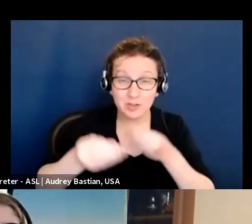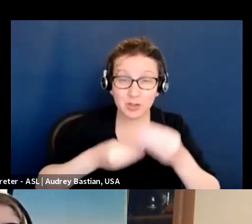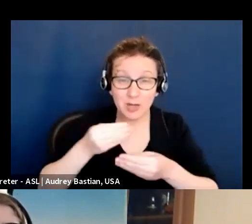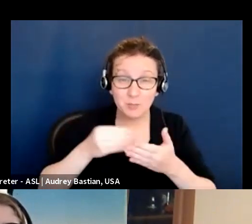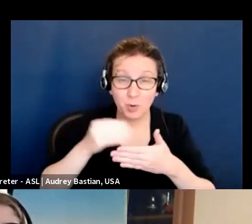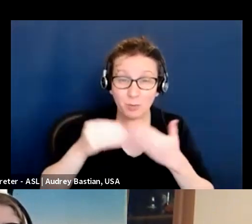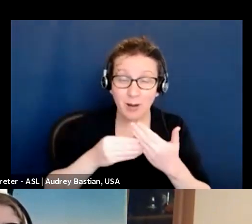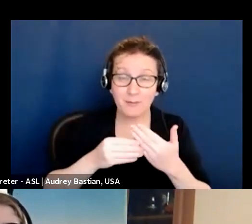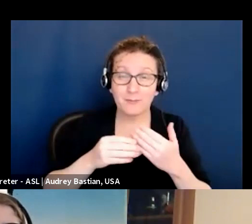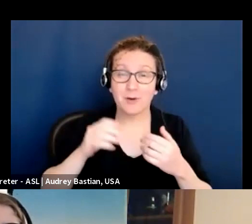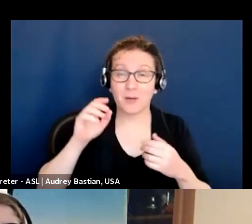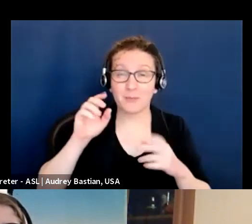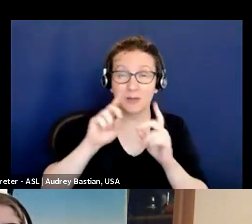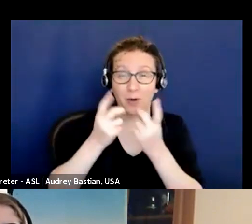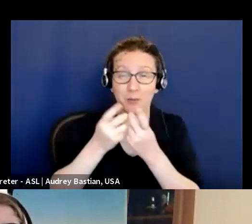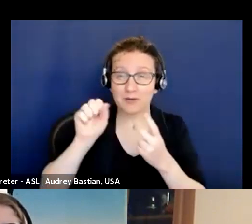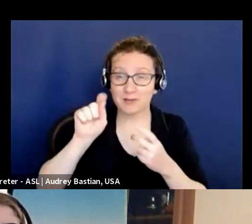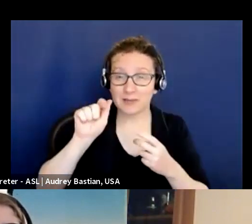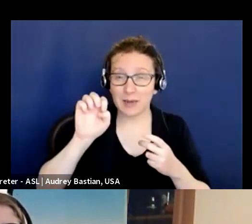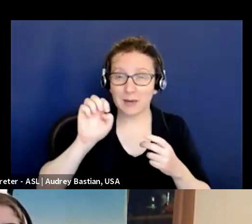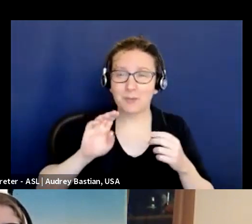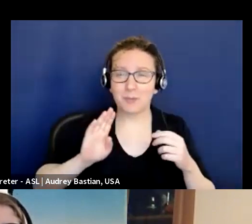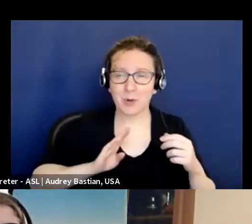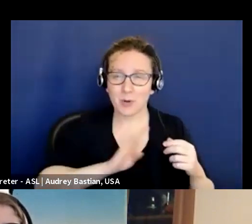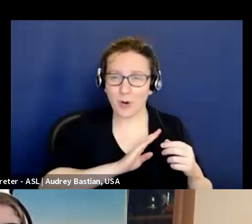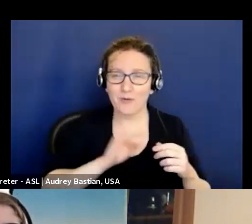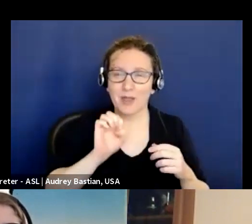cultural affairs department of state. And for those of you who don't know,